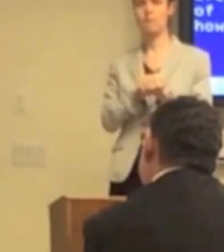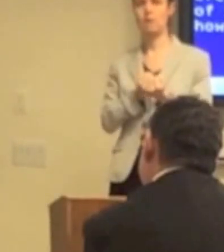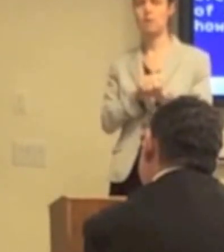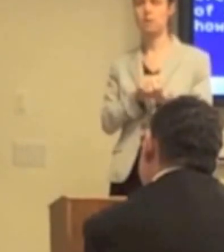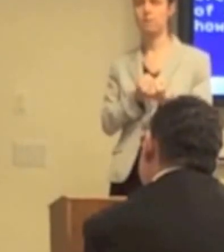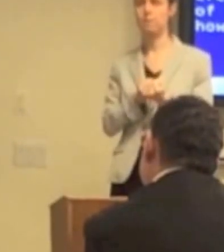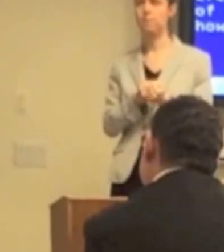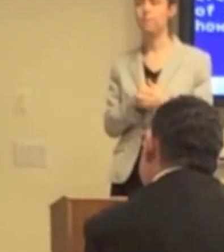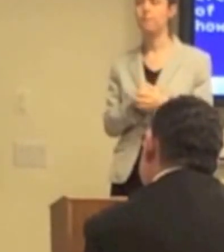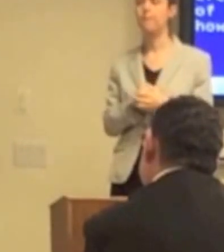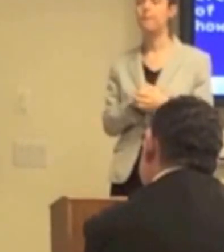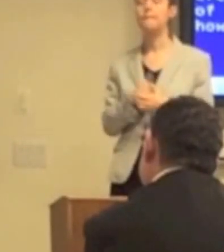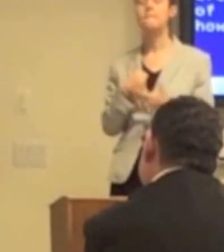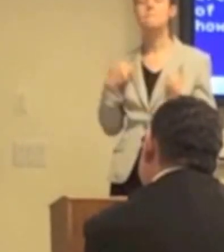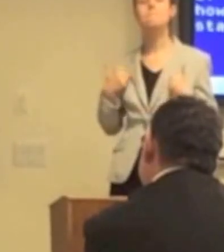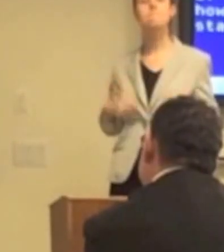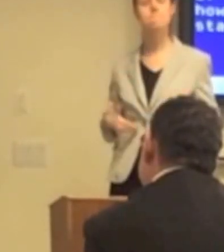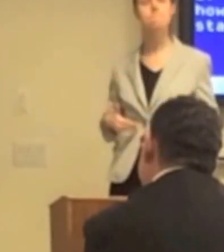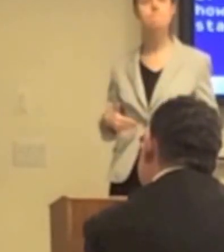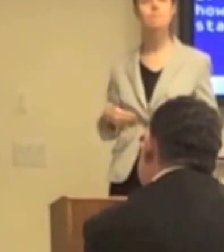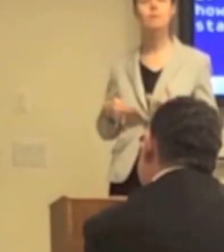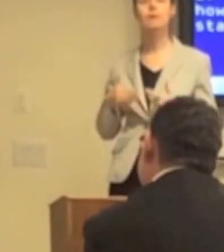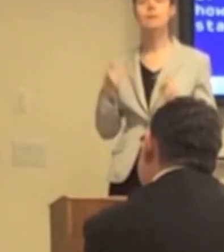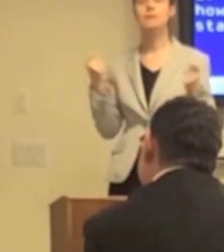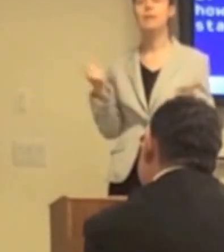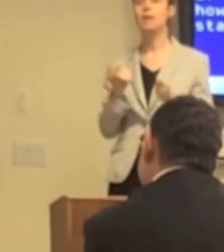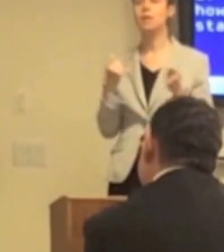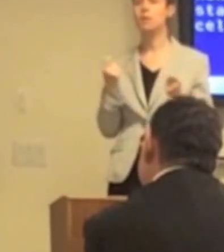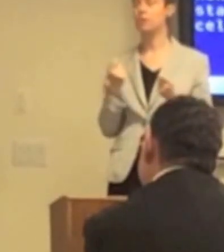I stand before you and I celebrate a long list of